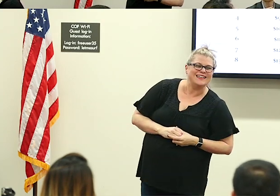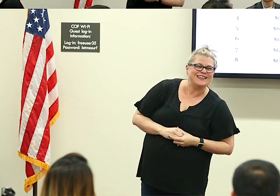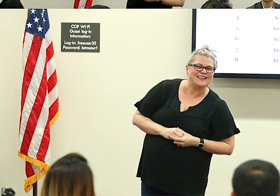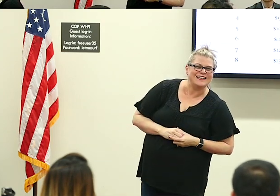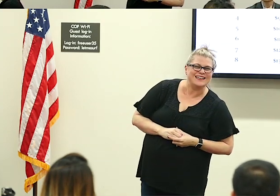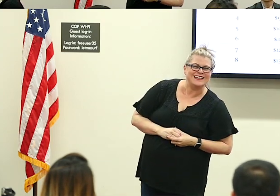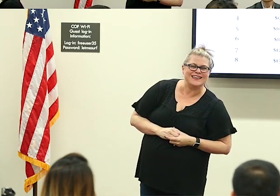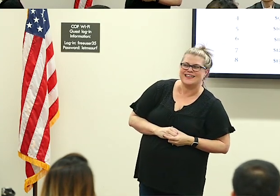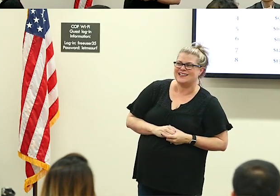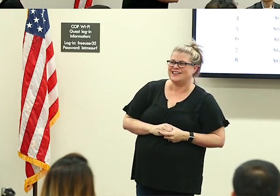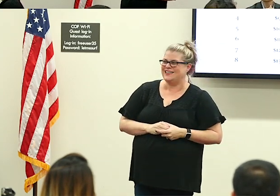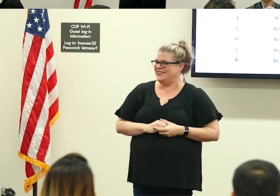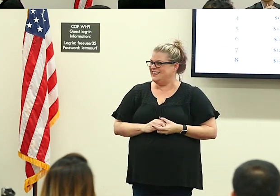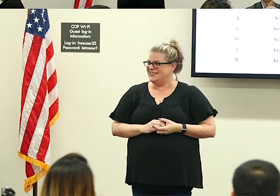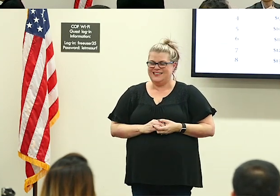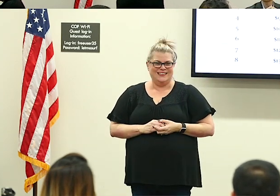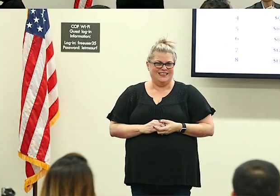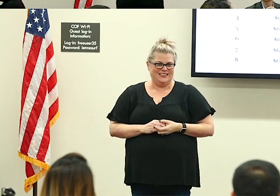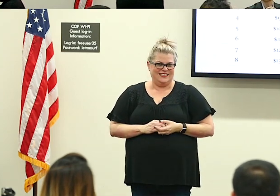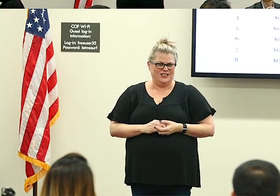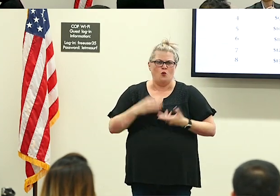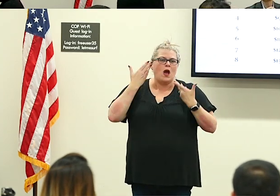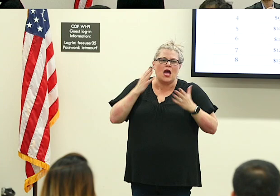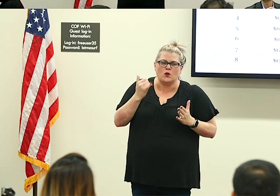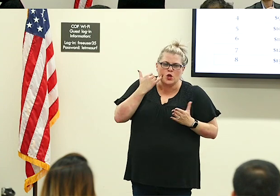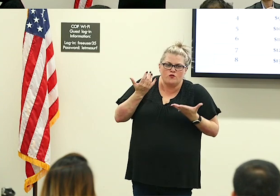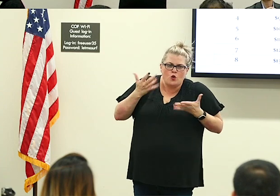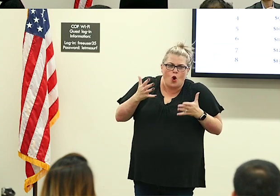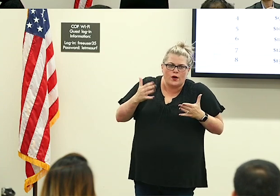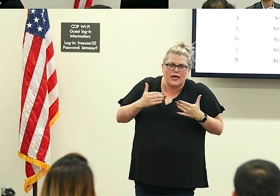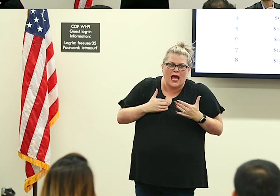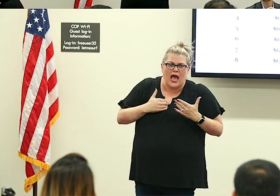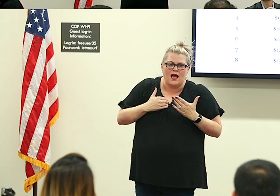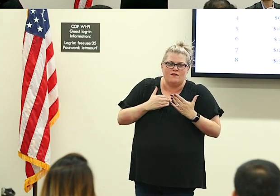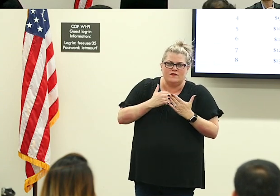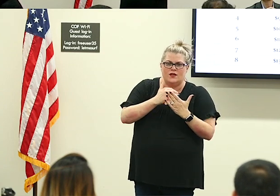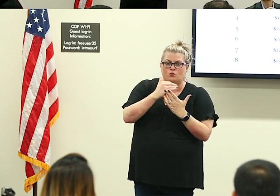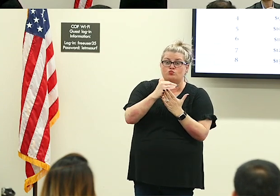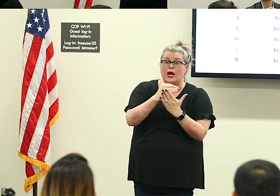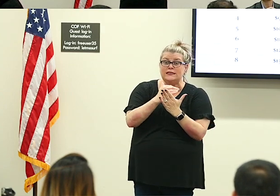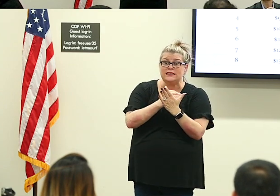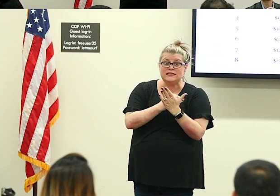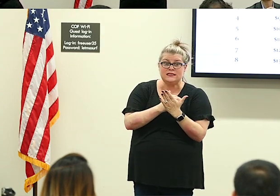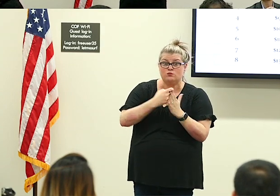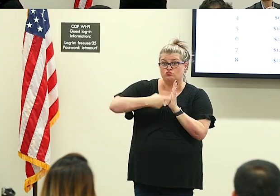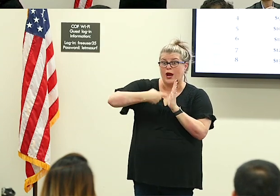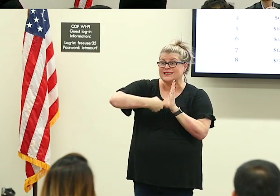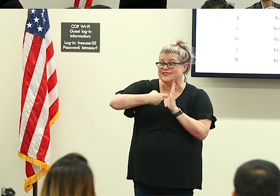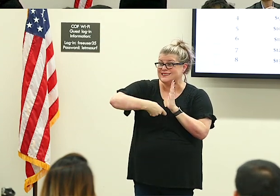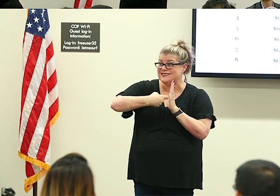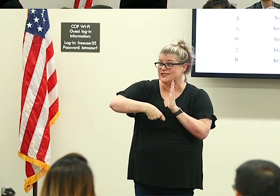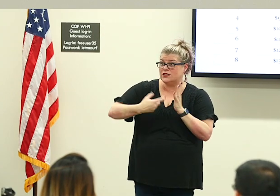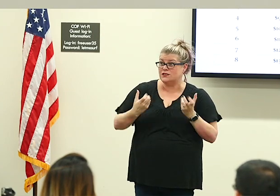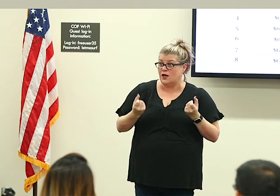[Female Attendee] When, um, for... I don't know if you already have the listing prices but when will we know what that listing price is.